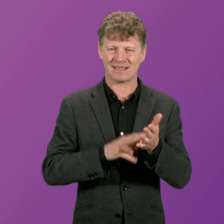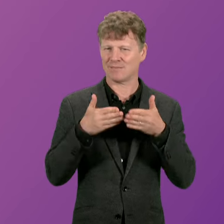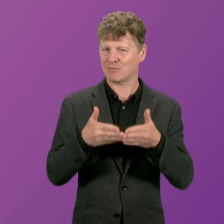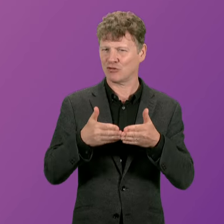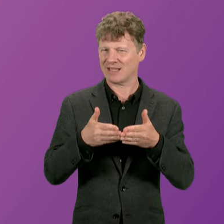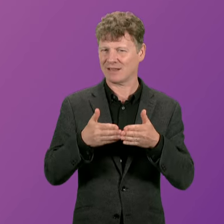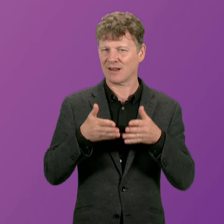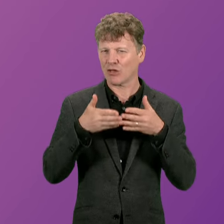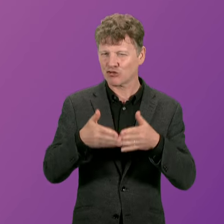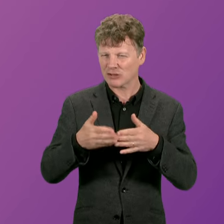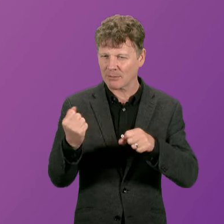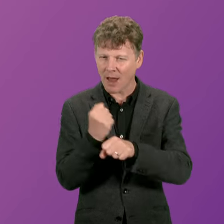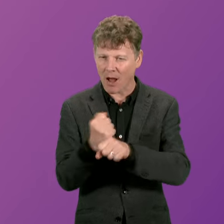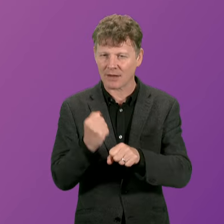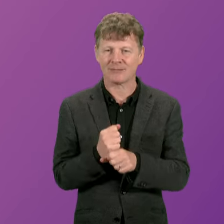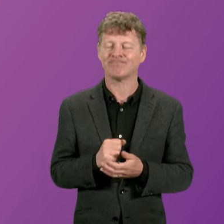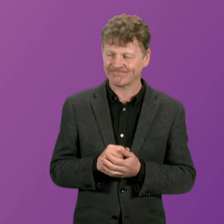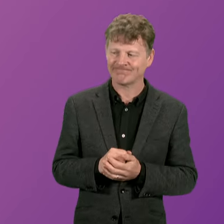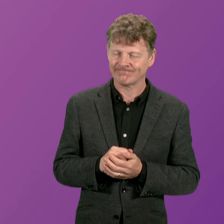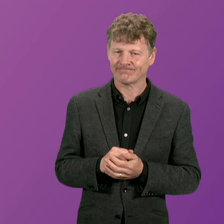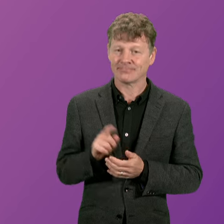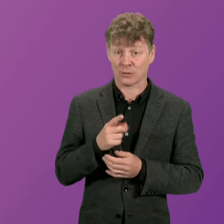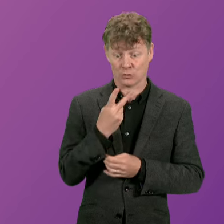When the Ferguson Marine shipyard was threatened with closure in 2019,